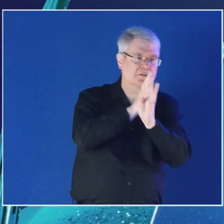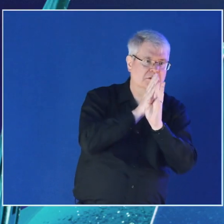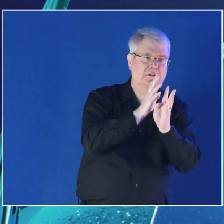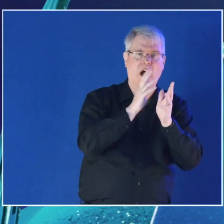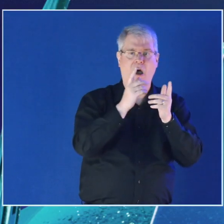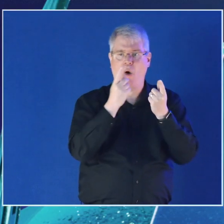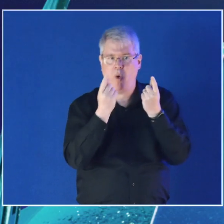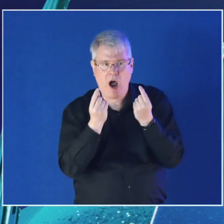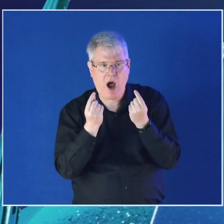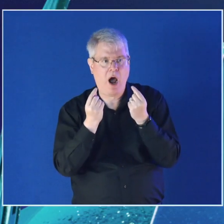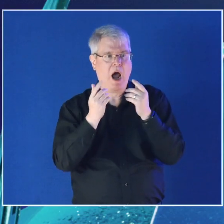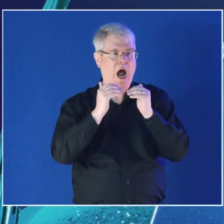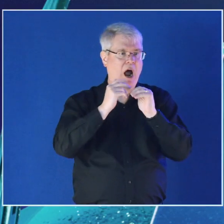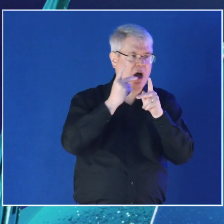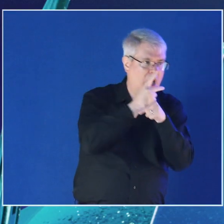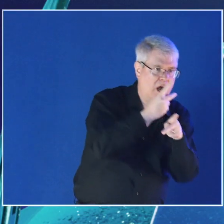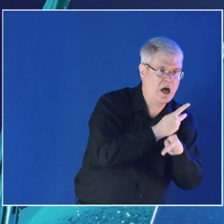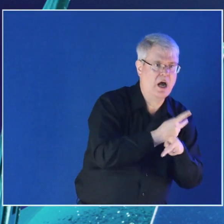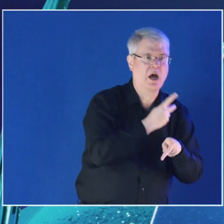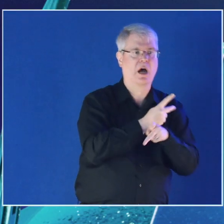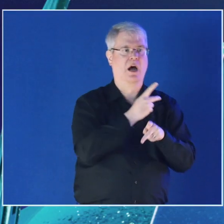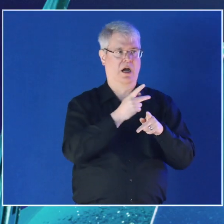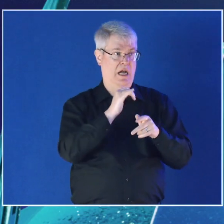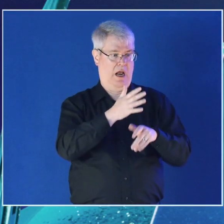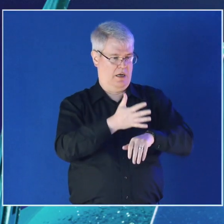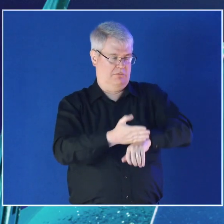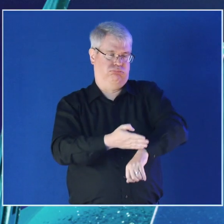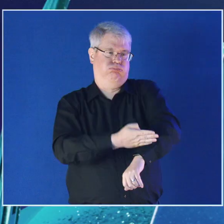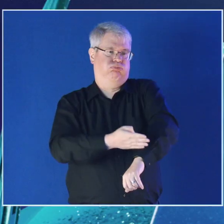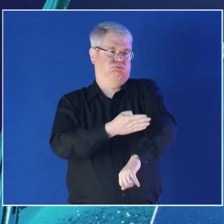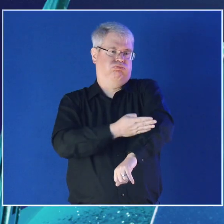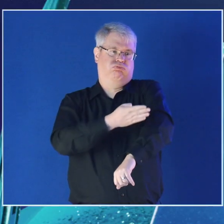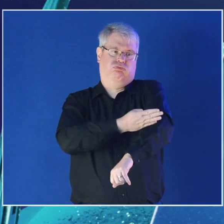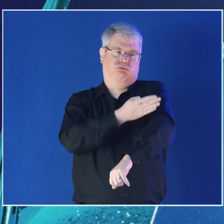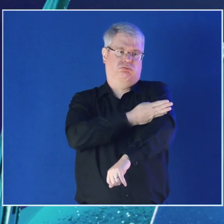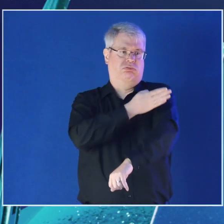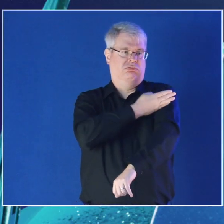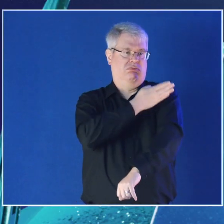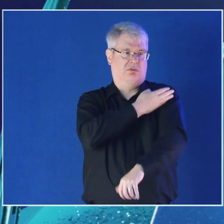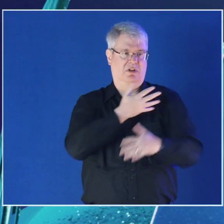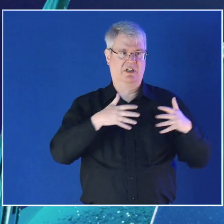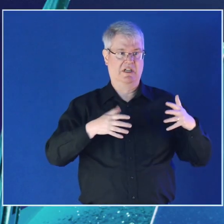and improved support for LaTeX. One thing that I'm truly excited about is